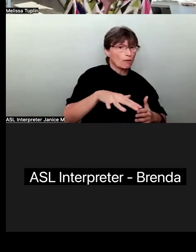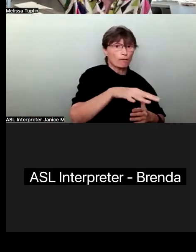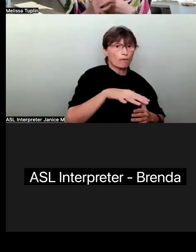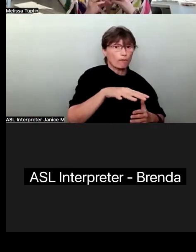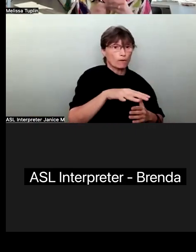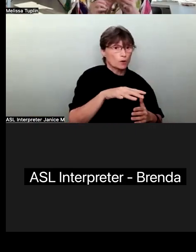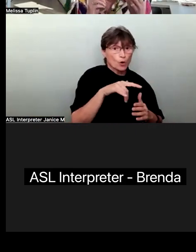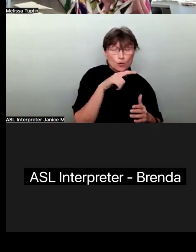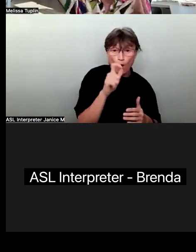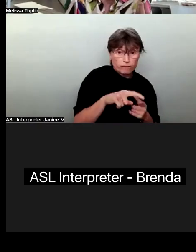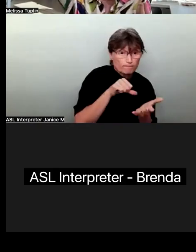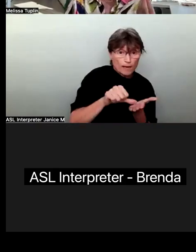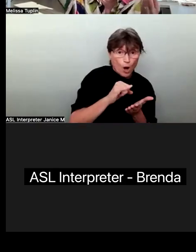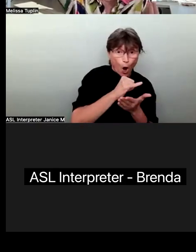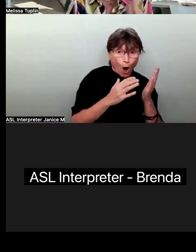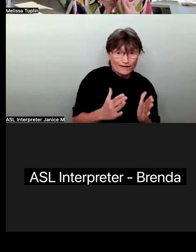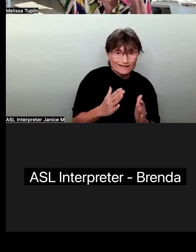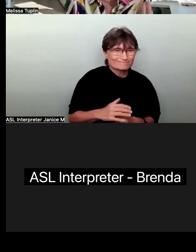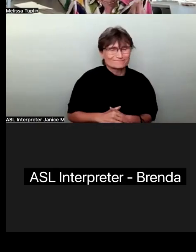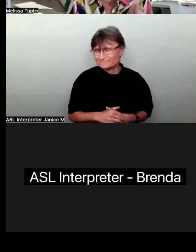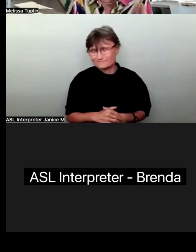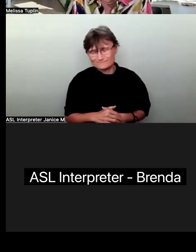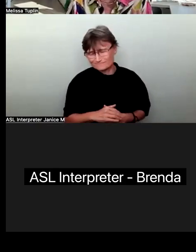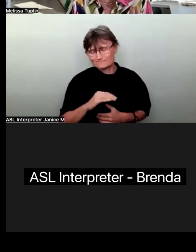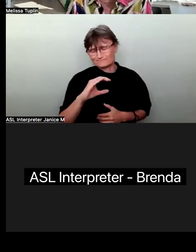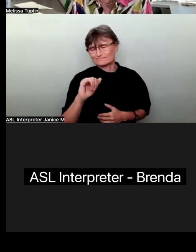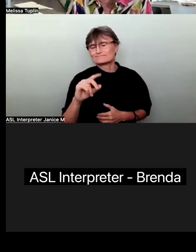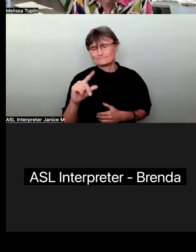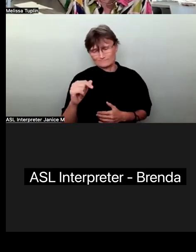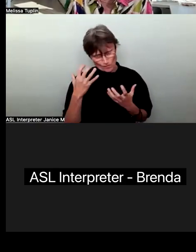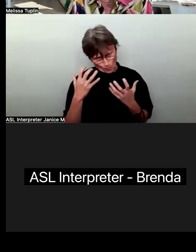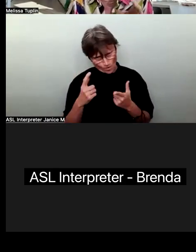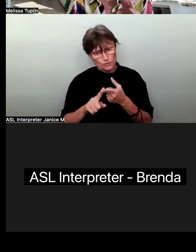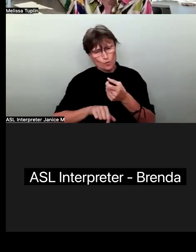We will always advocate for artists and staff to be paid a living wage,